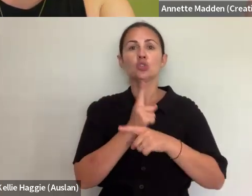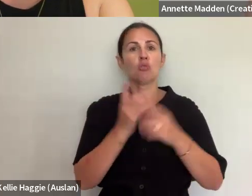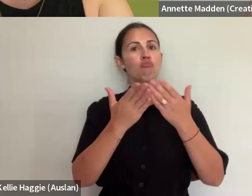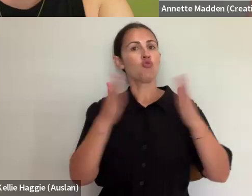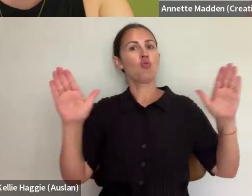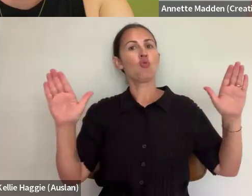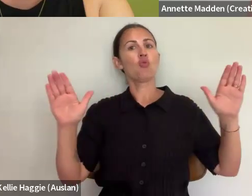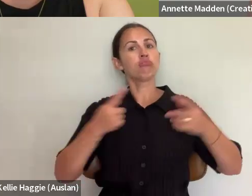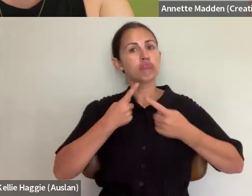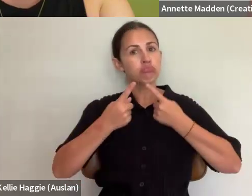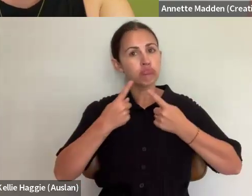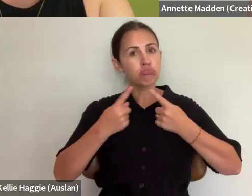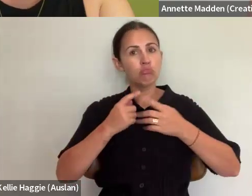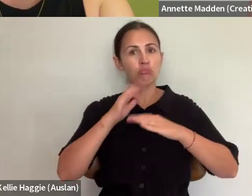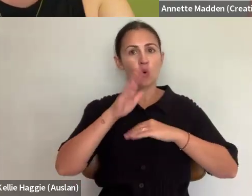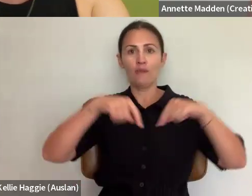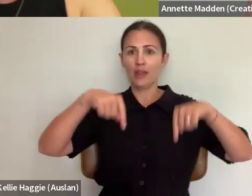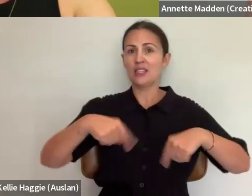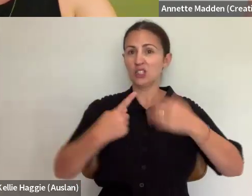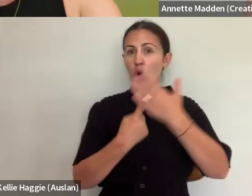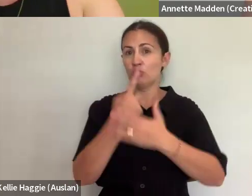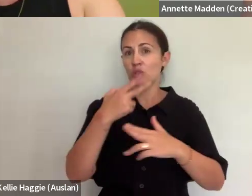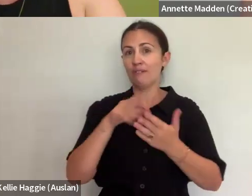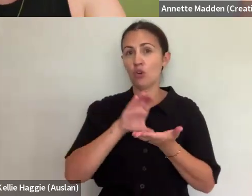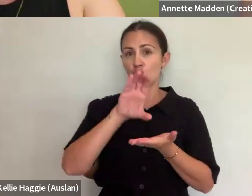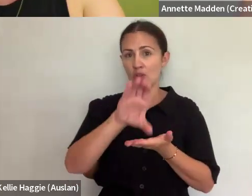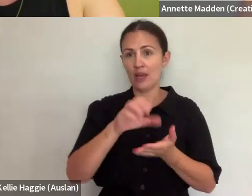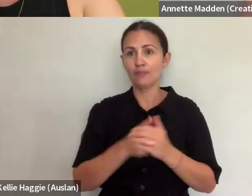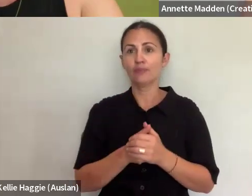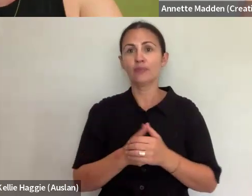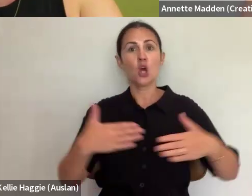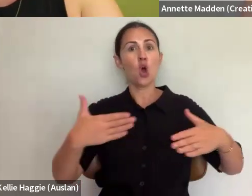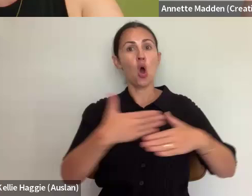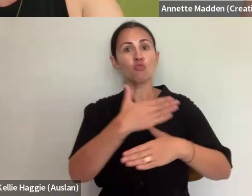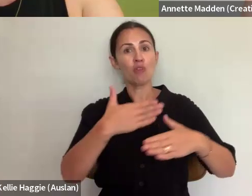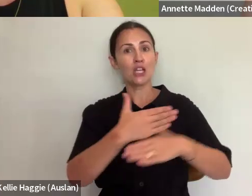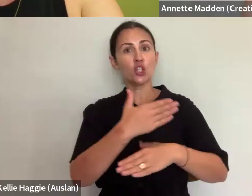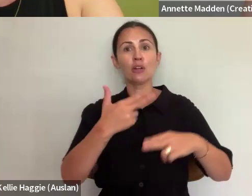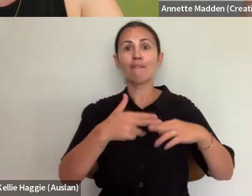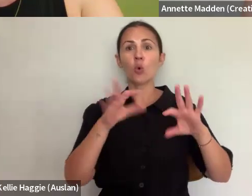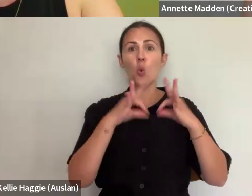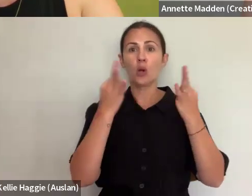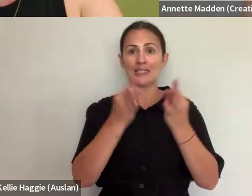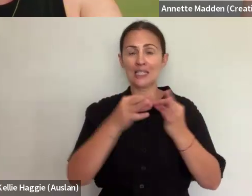today. So, firstly, I am just going to talk a little bit broadly about the opportunity